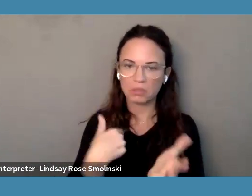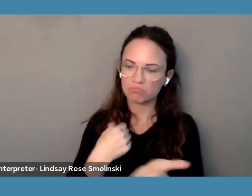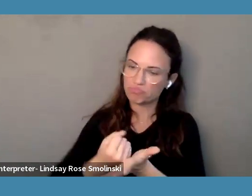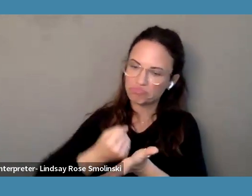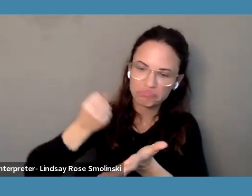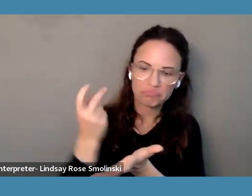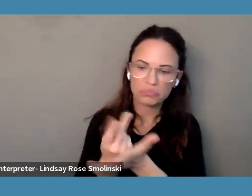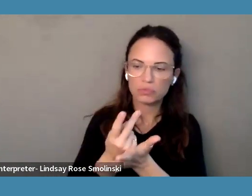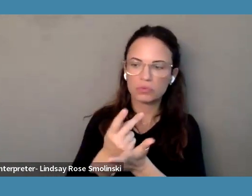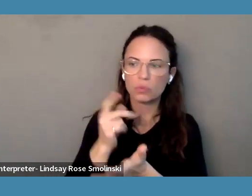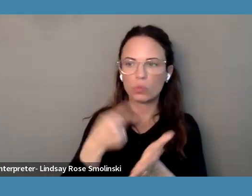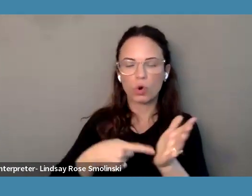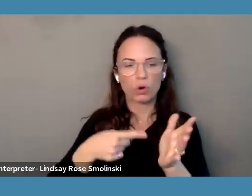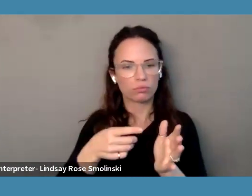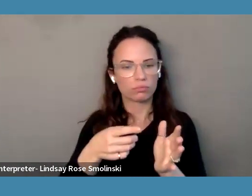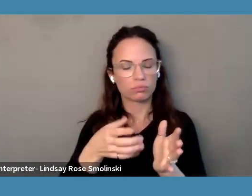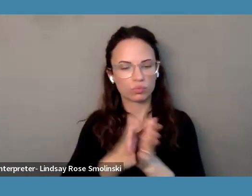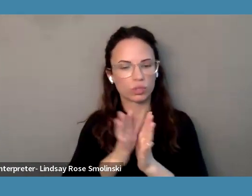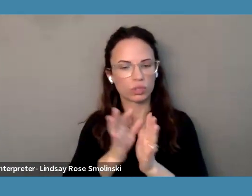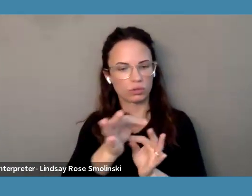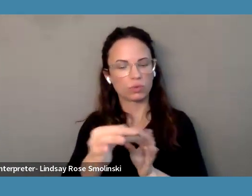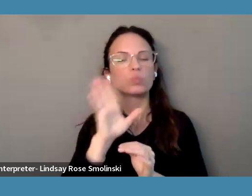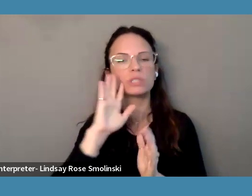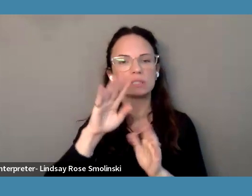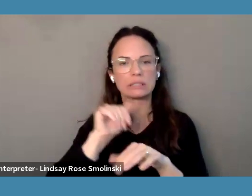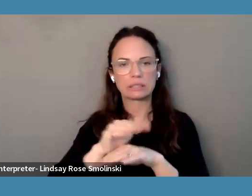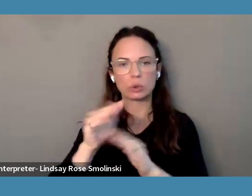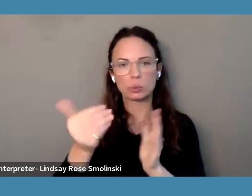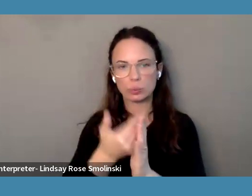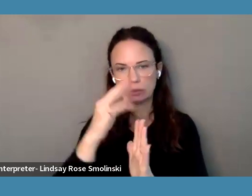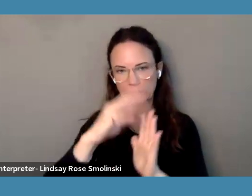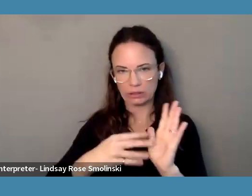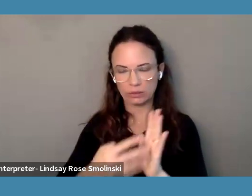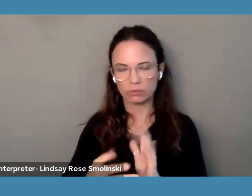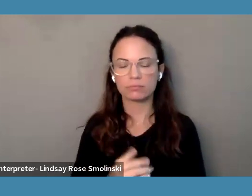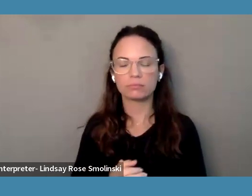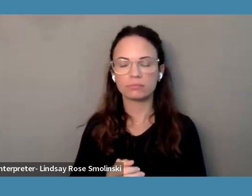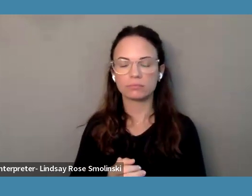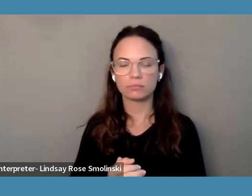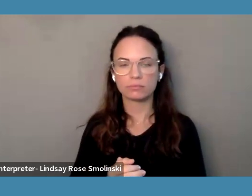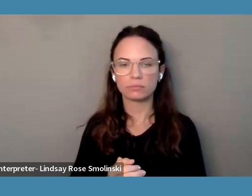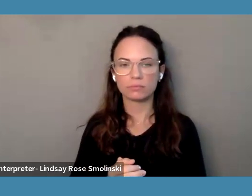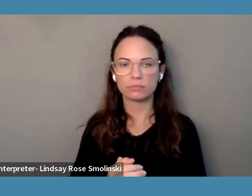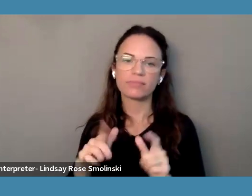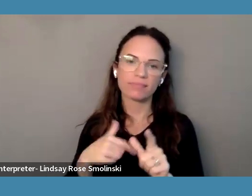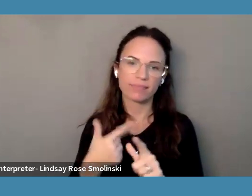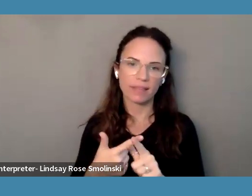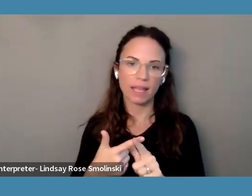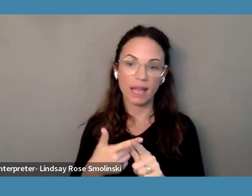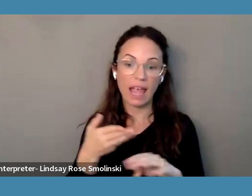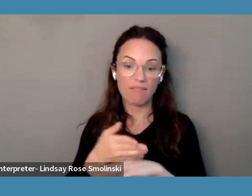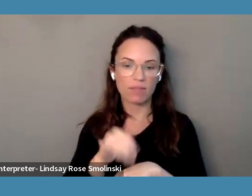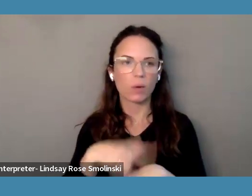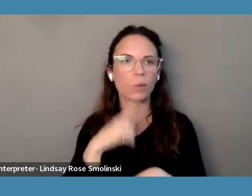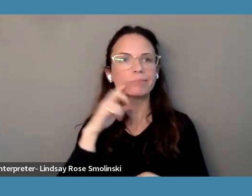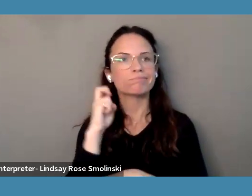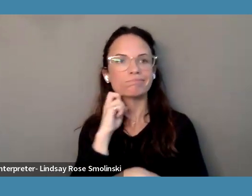that's been requested and I'll send out a new scheduling. So at that point you would just be waiting to receive a new scheduling order with a new date.